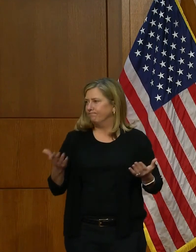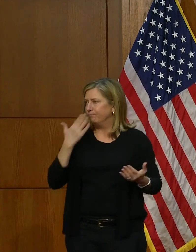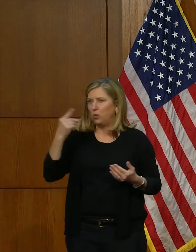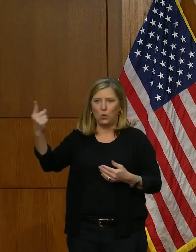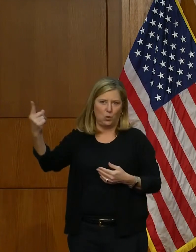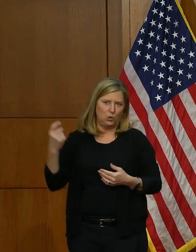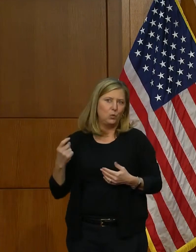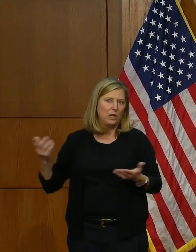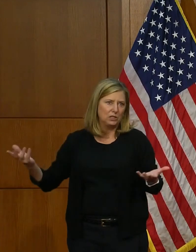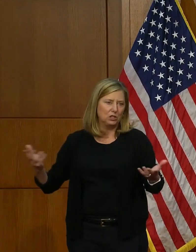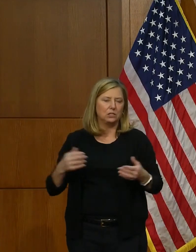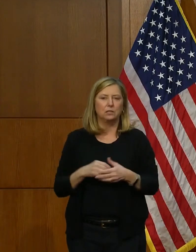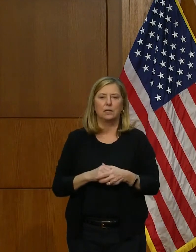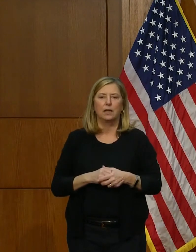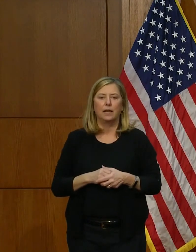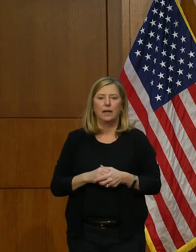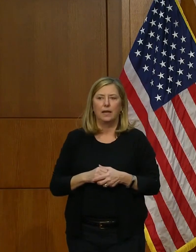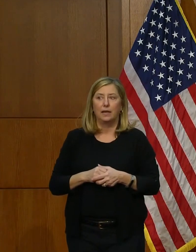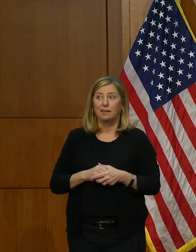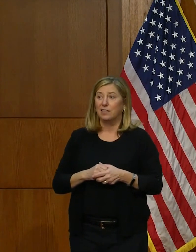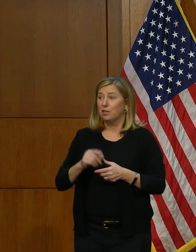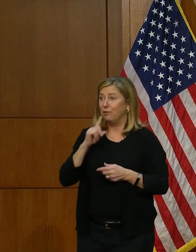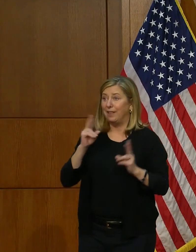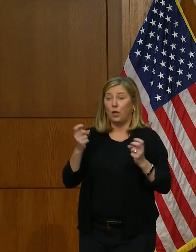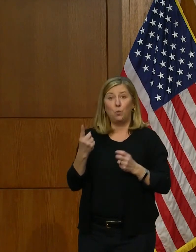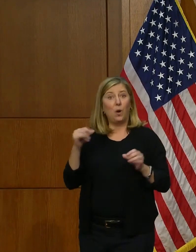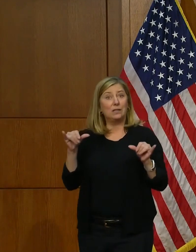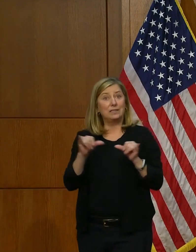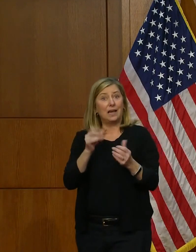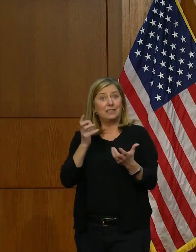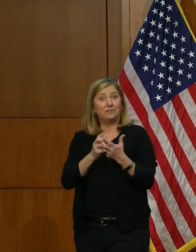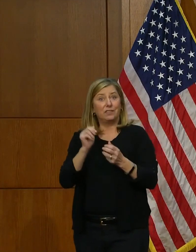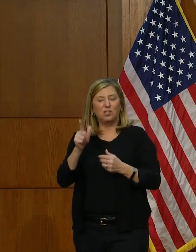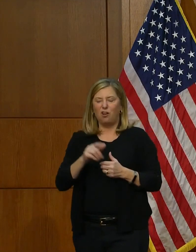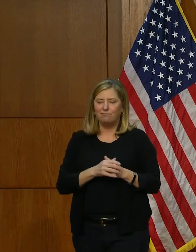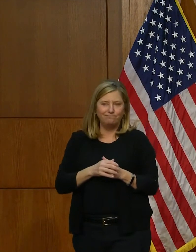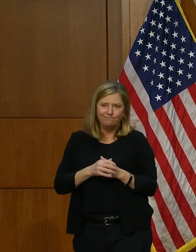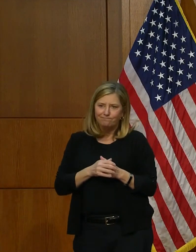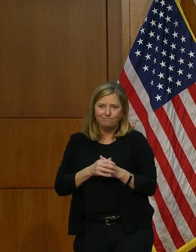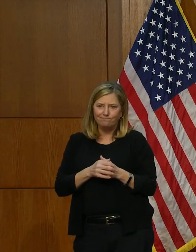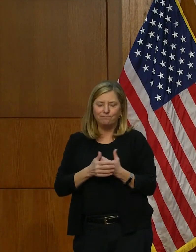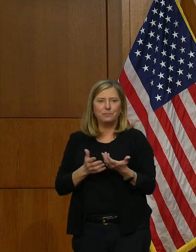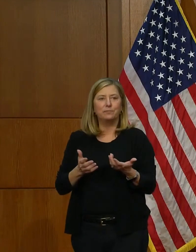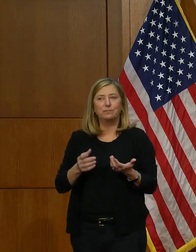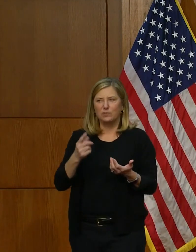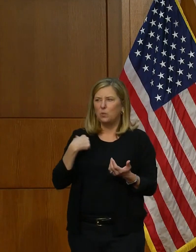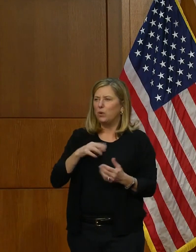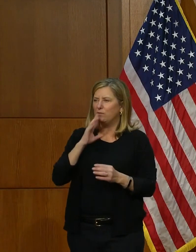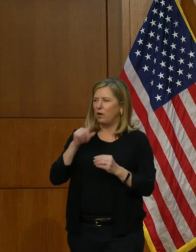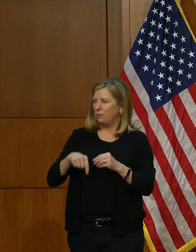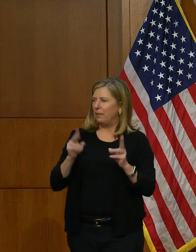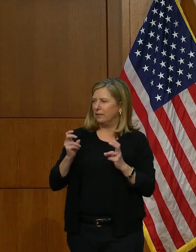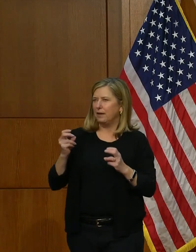THE SCHOOL YEAR AGAIN, IT'S A GREAT QUESTION. UM NOT. IT'S